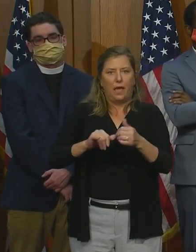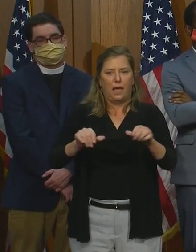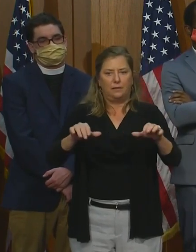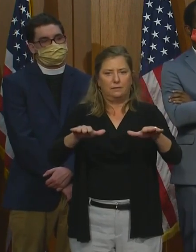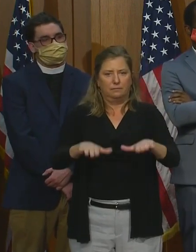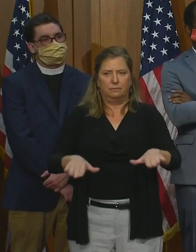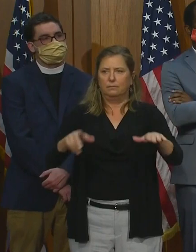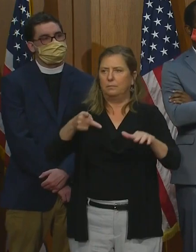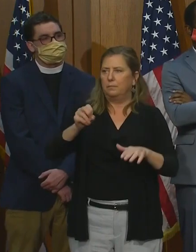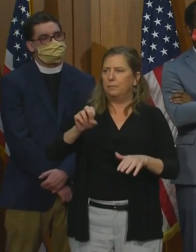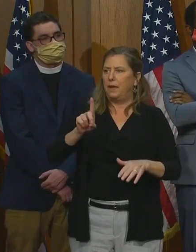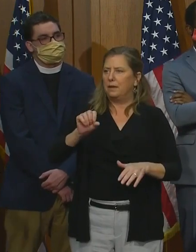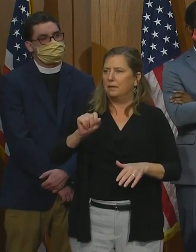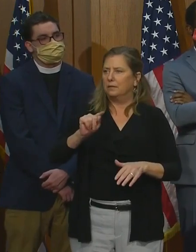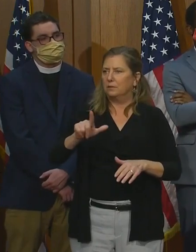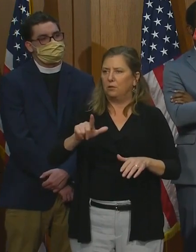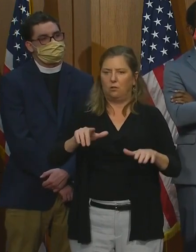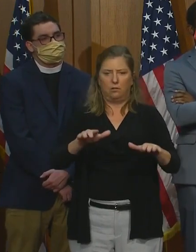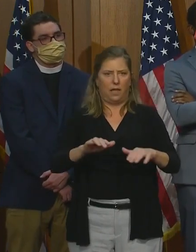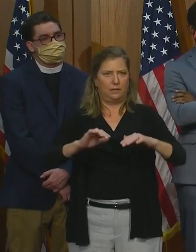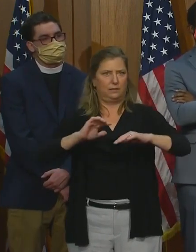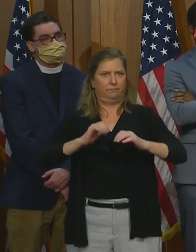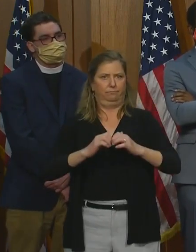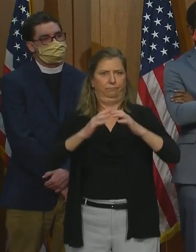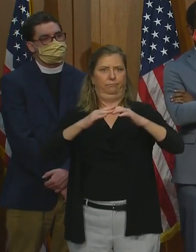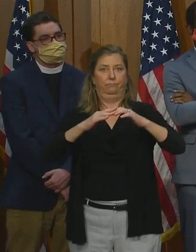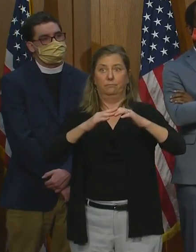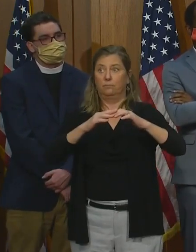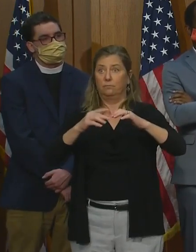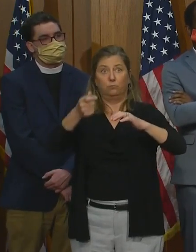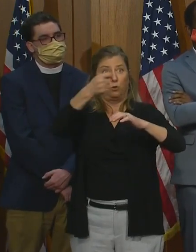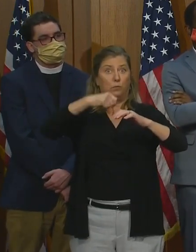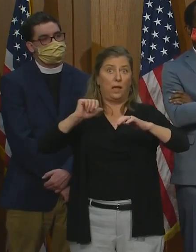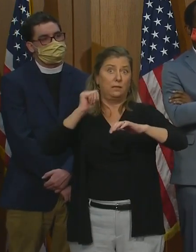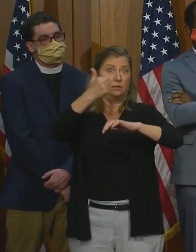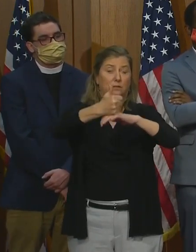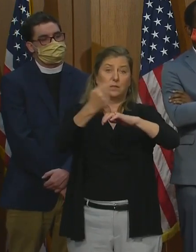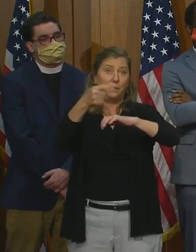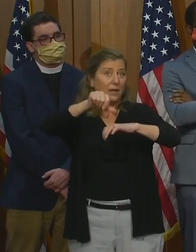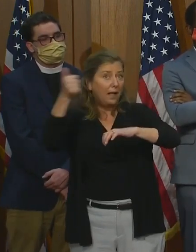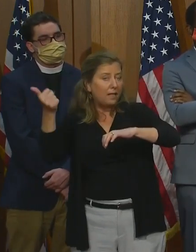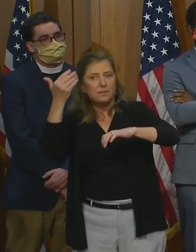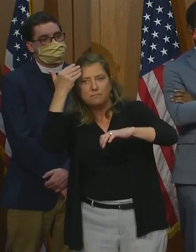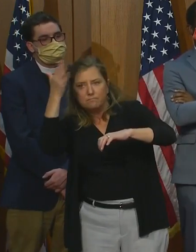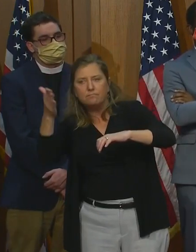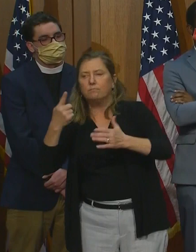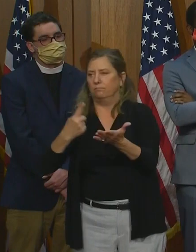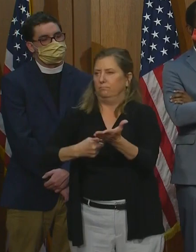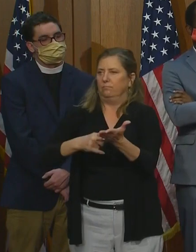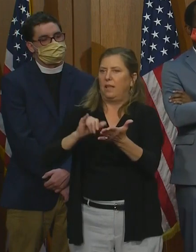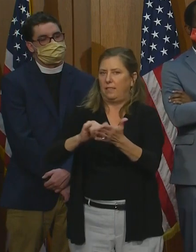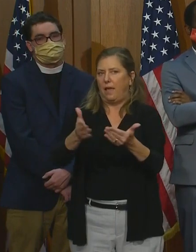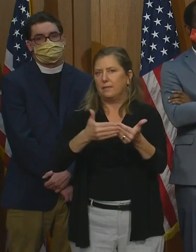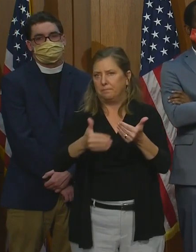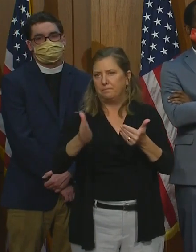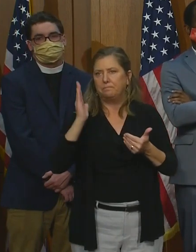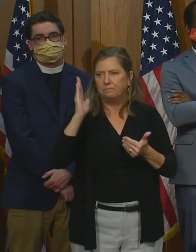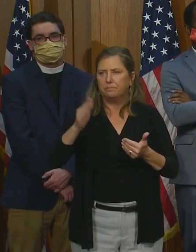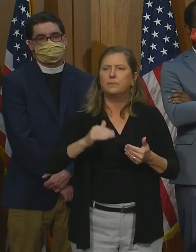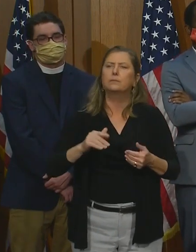HAVE DISCUSSION- AS FAR AS WHAT TO DO WITH THE PEDESTAL- DO WE PUT ANOTHER MONUMENT ON TOP OF